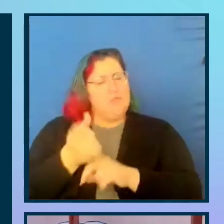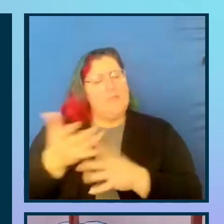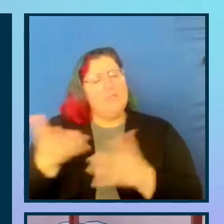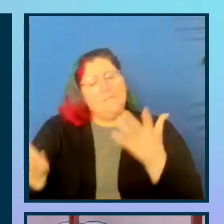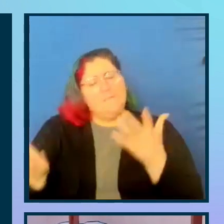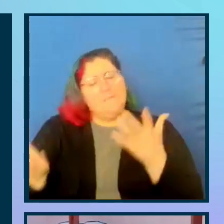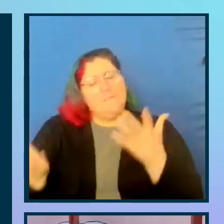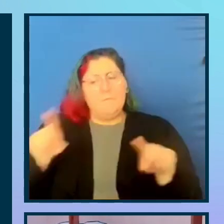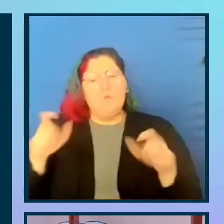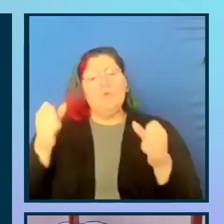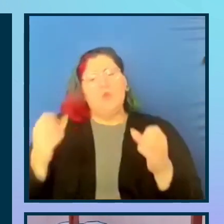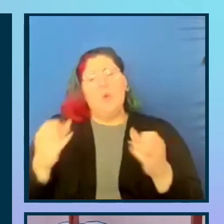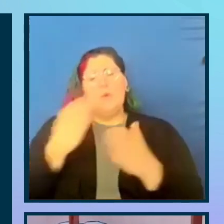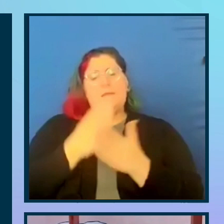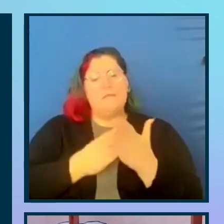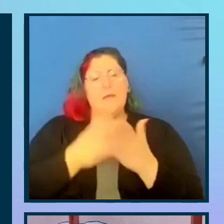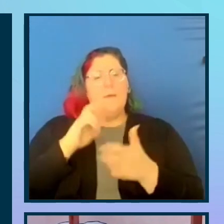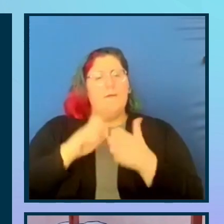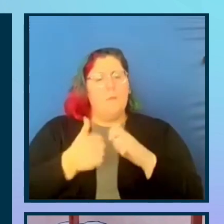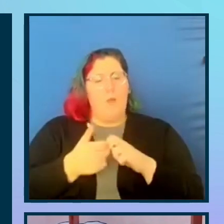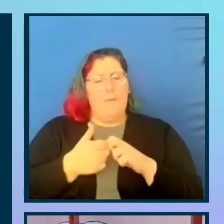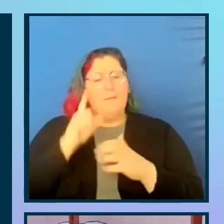are that they usually happen late in the process.